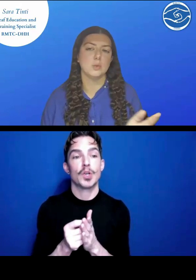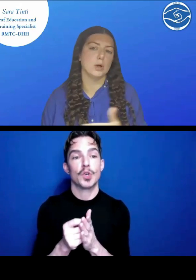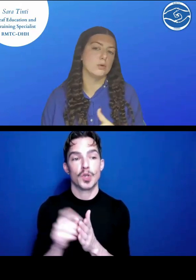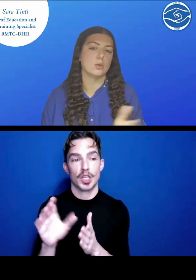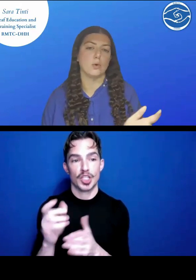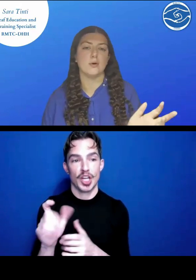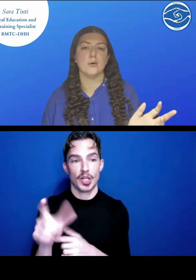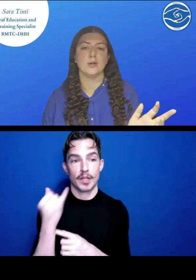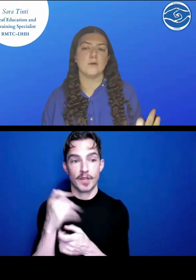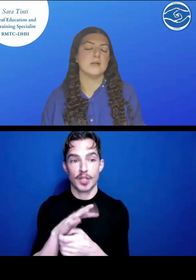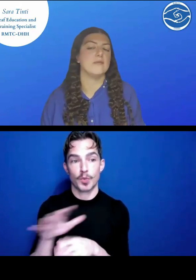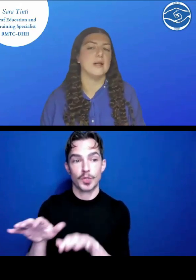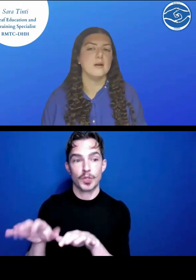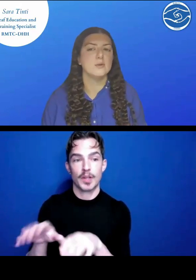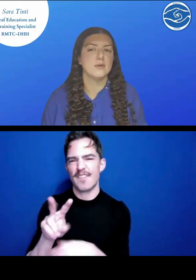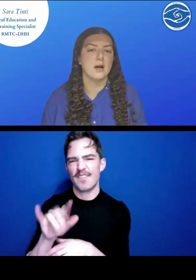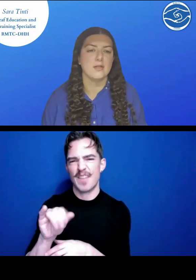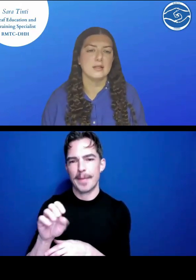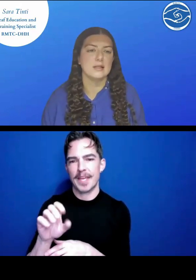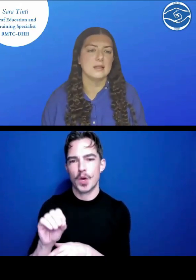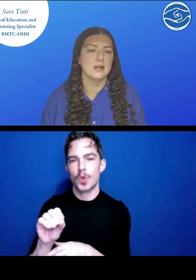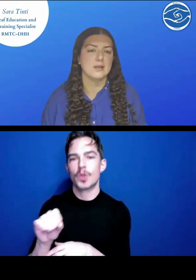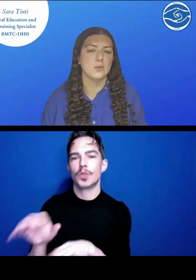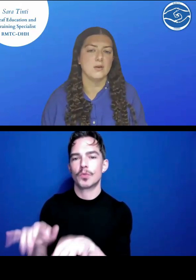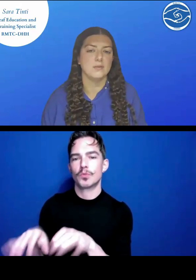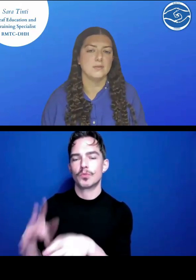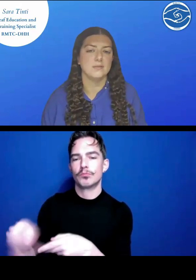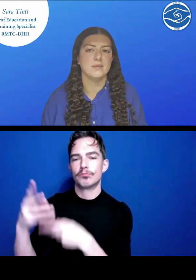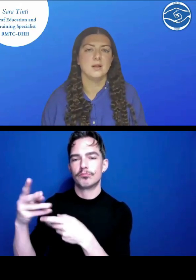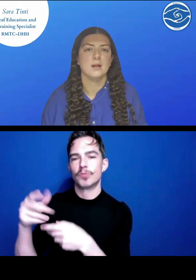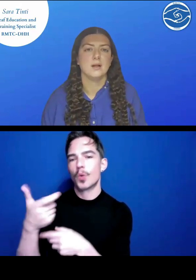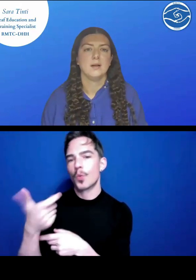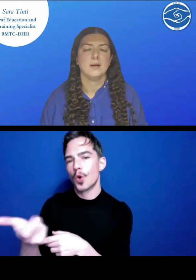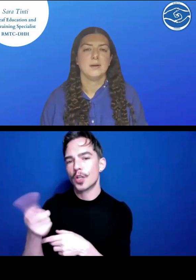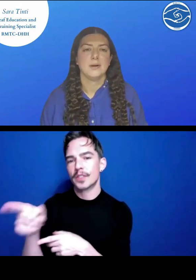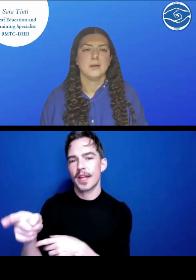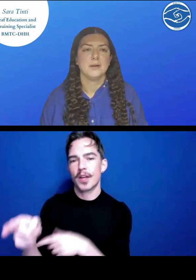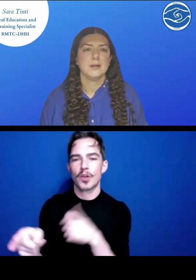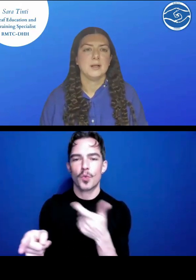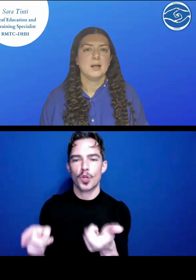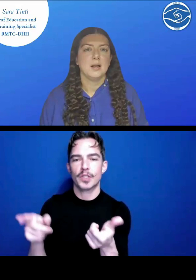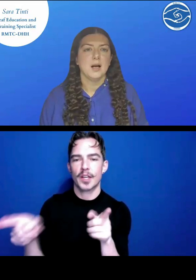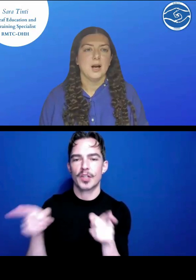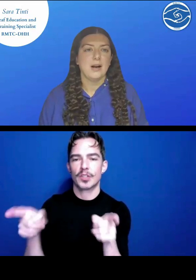guys just want to go scroll through and look for some videos, we've got things in there as well.